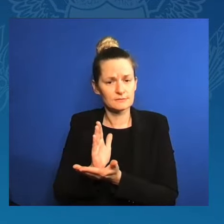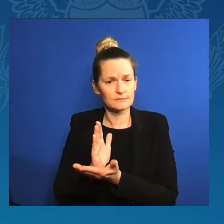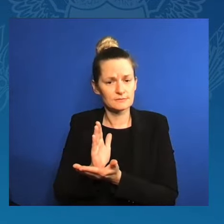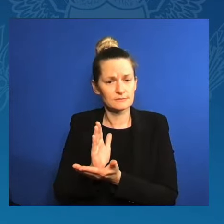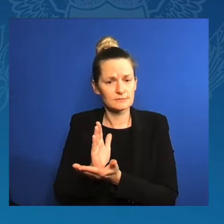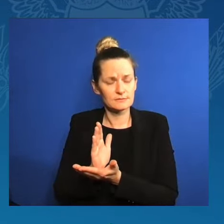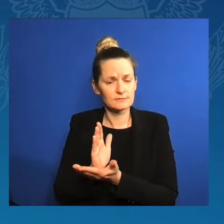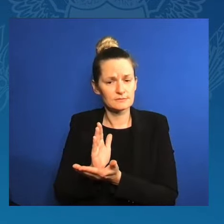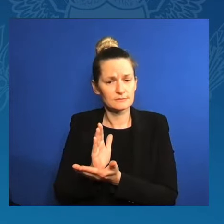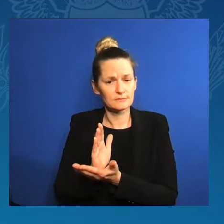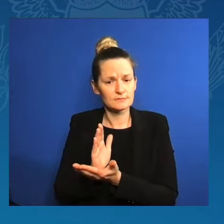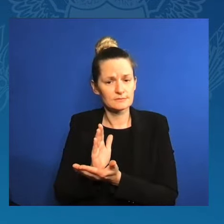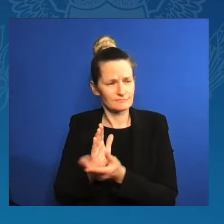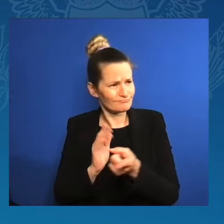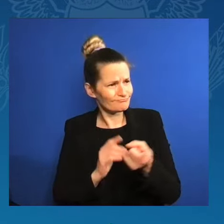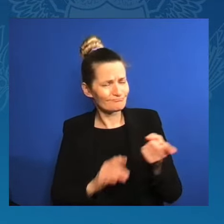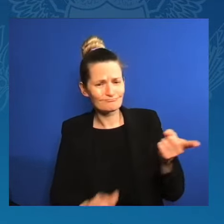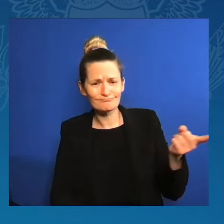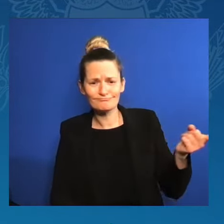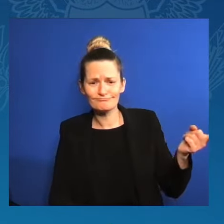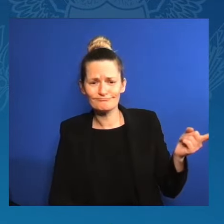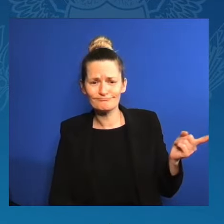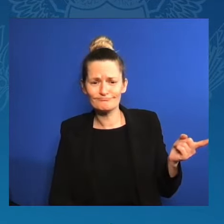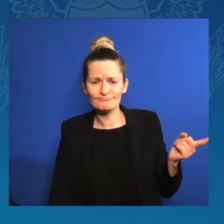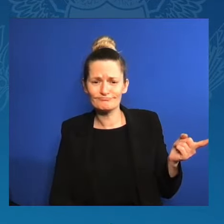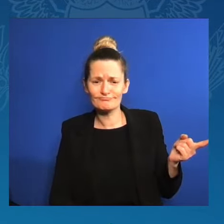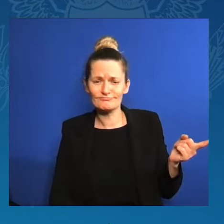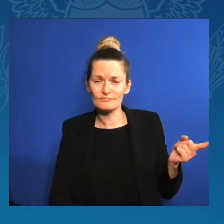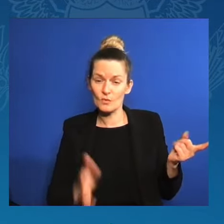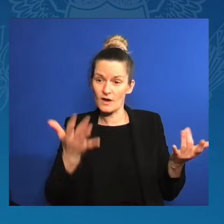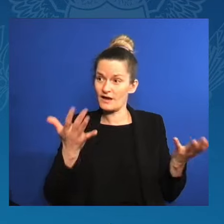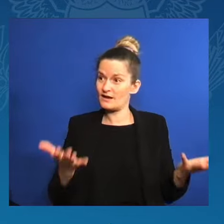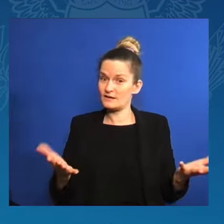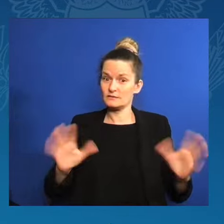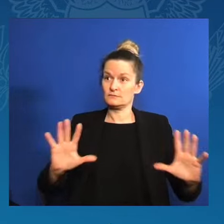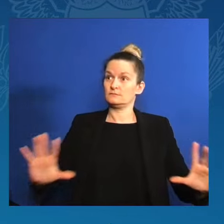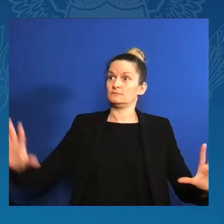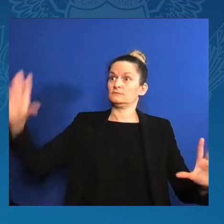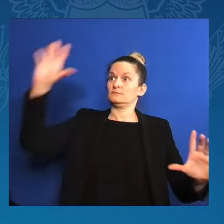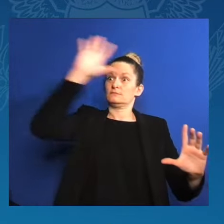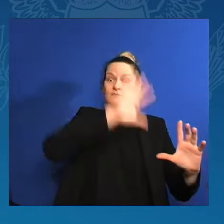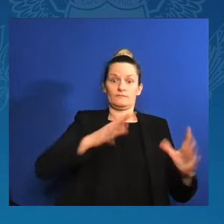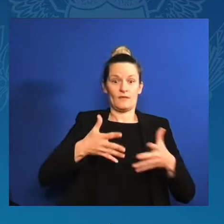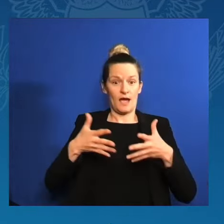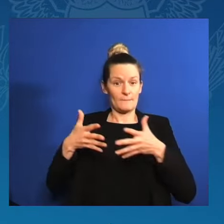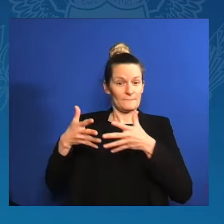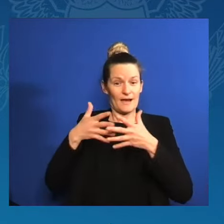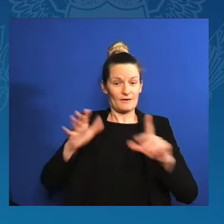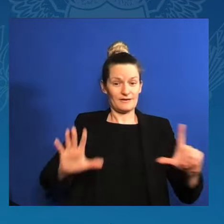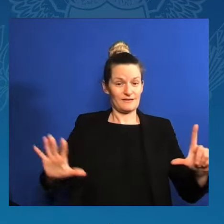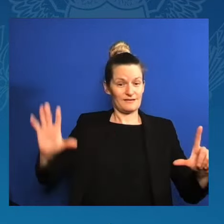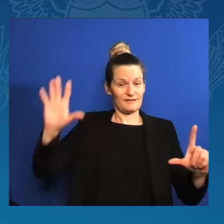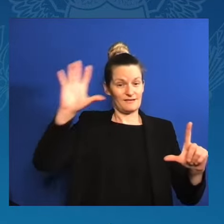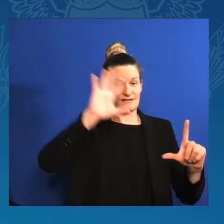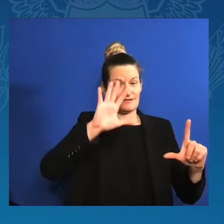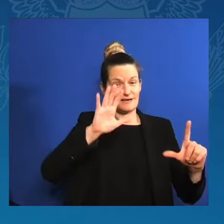And so, while Americans make your -- make their voices heard across our nation,